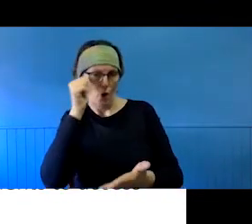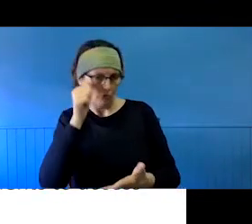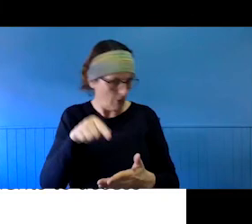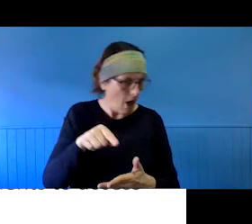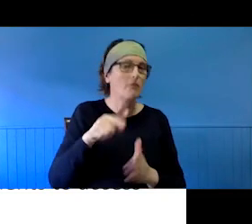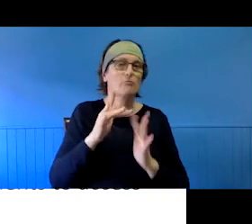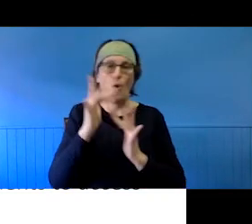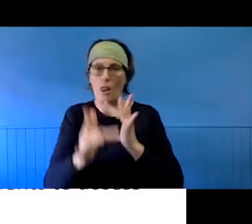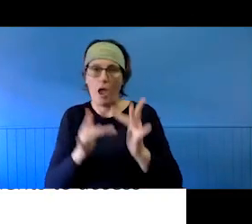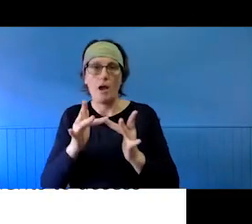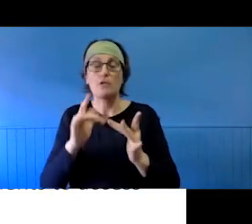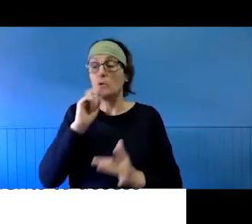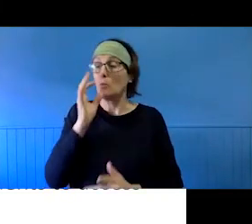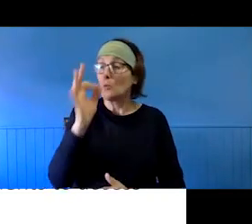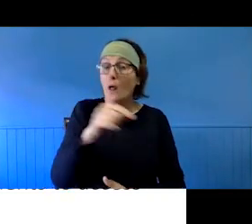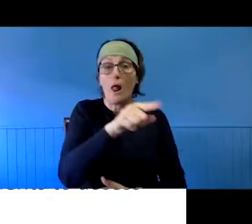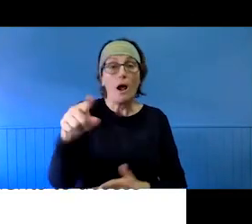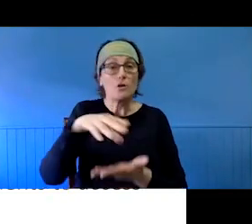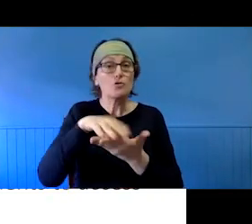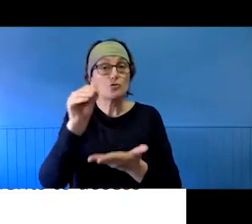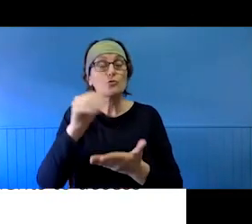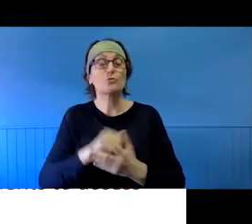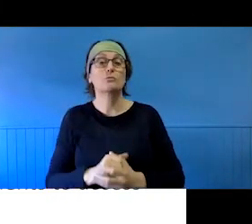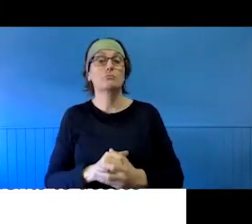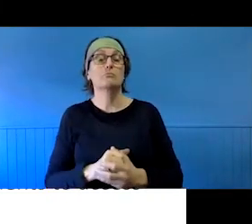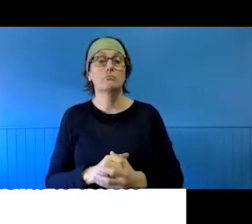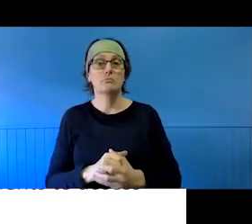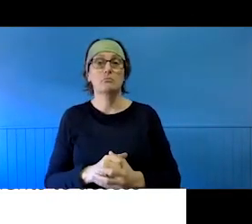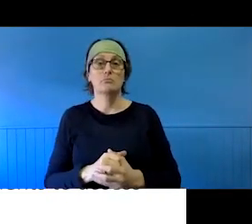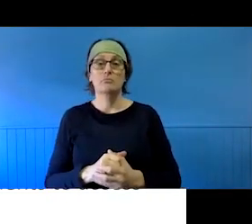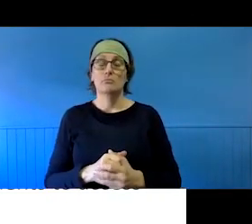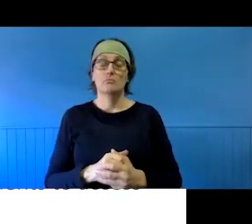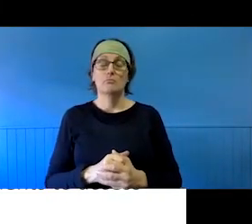that you're going to be asking your students how they know or how to